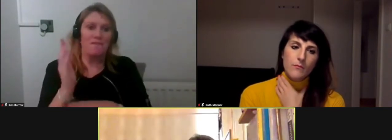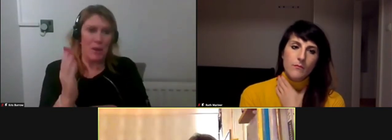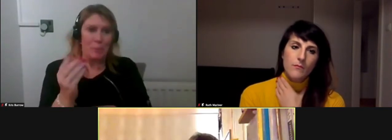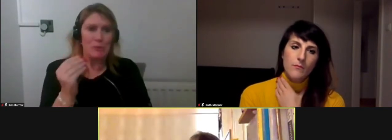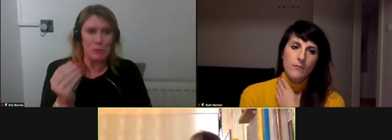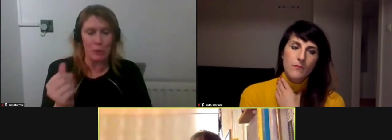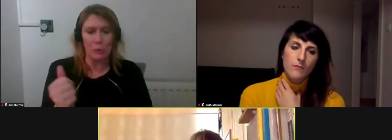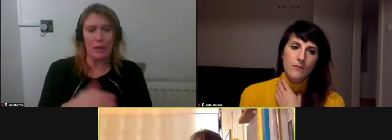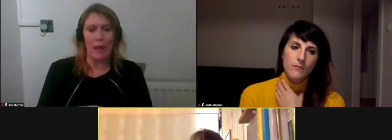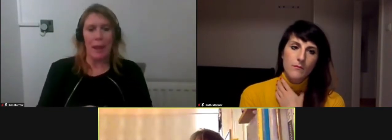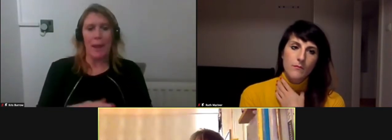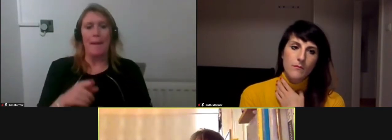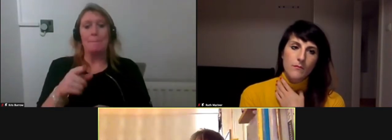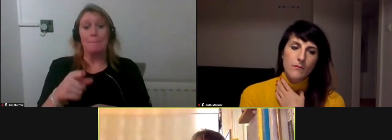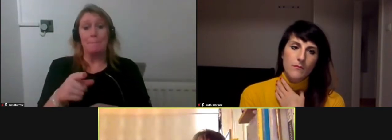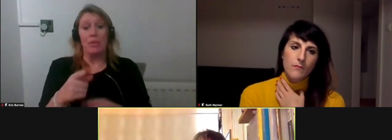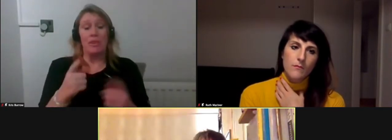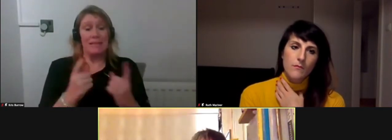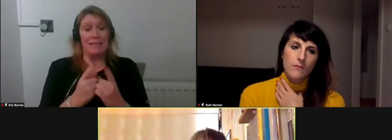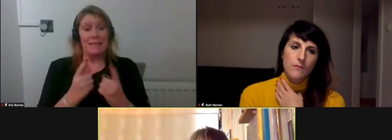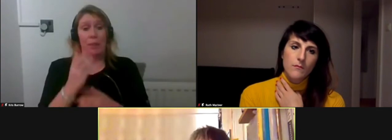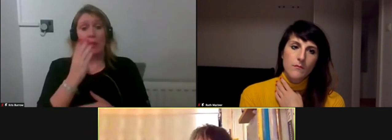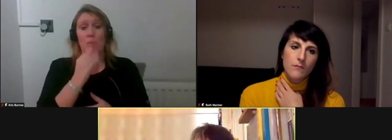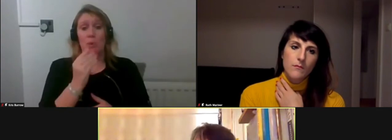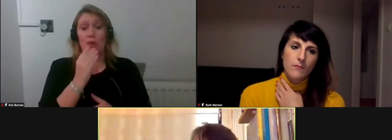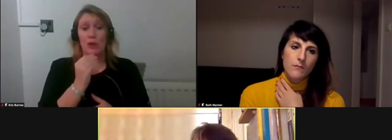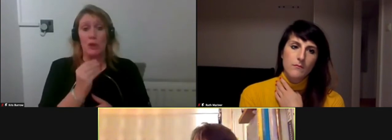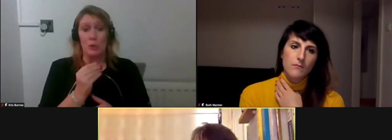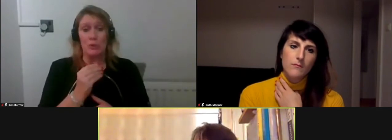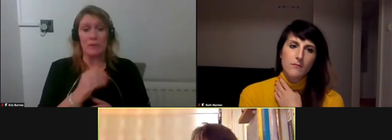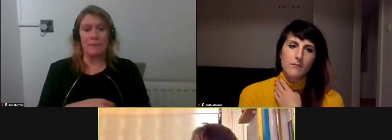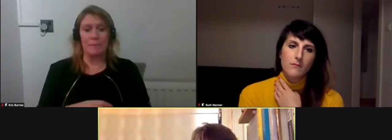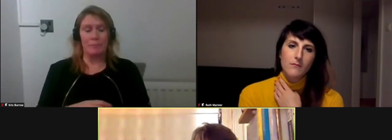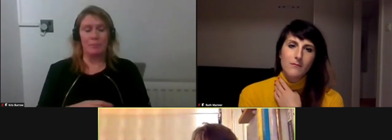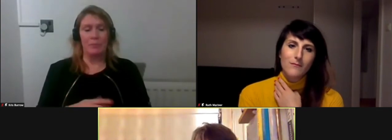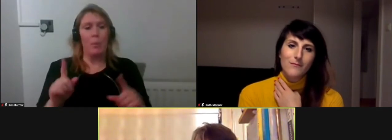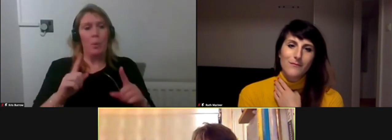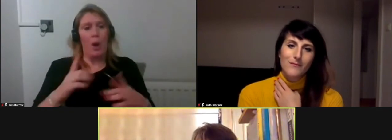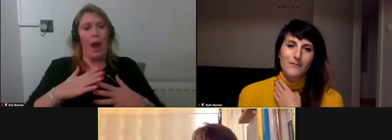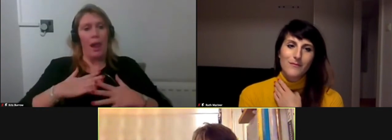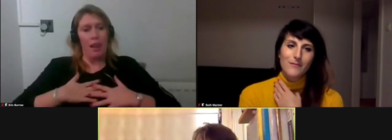is something that we use, and what I love about it, is that it's something